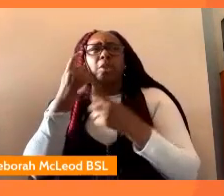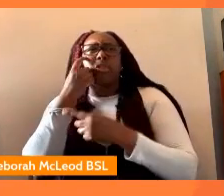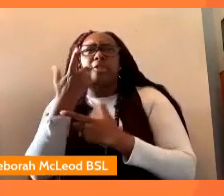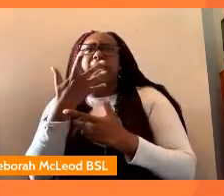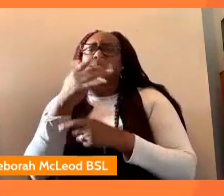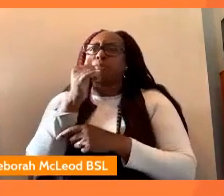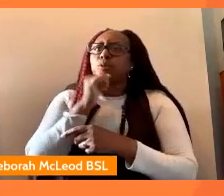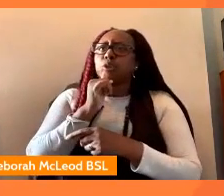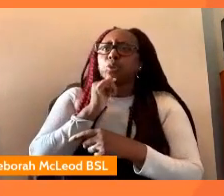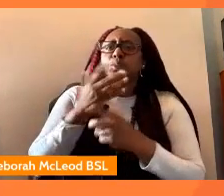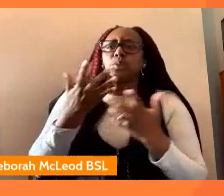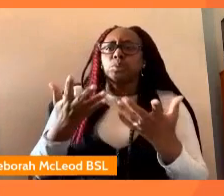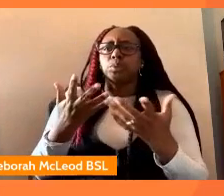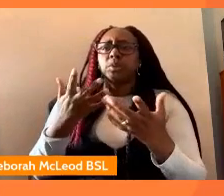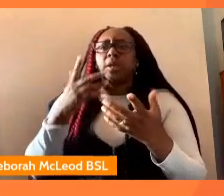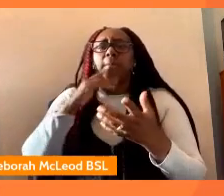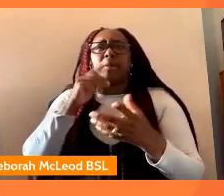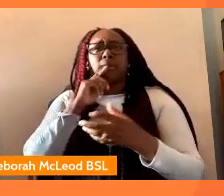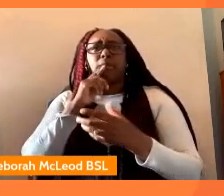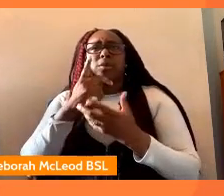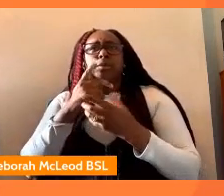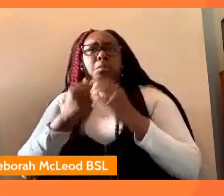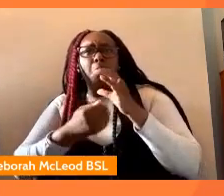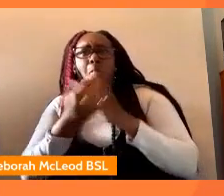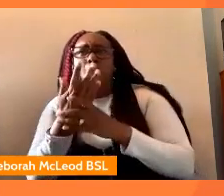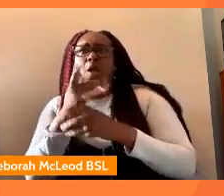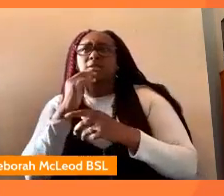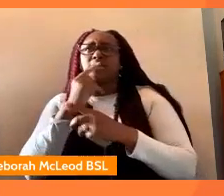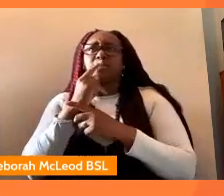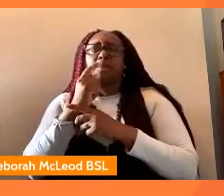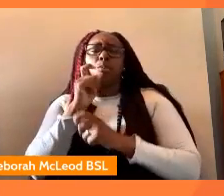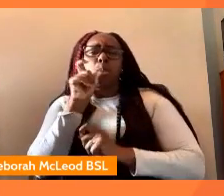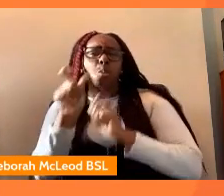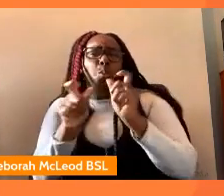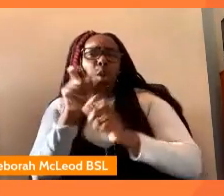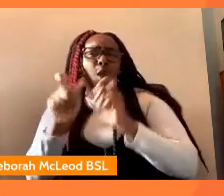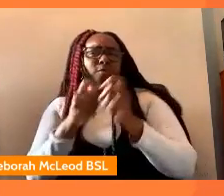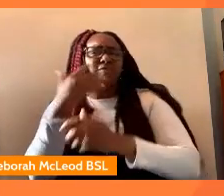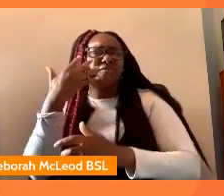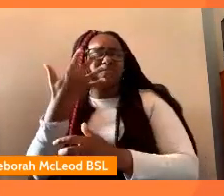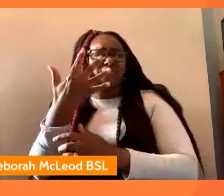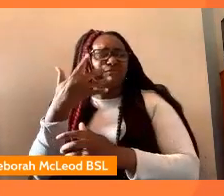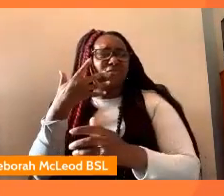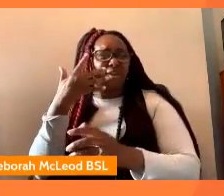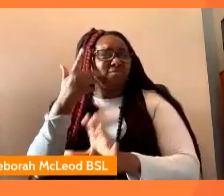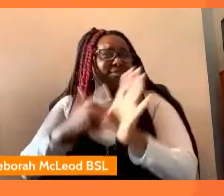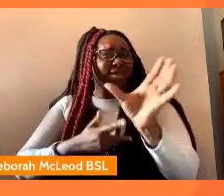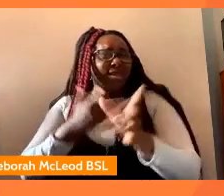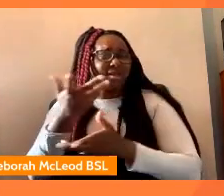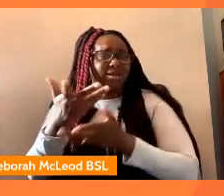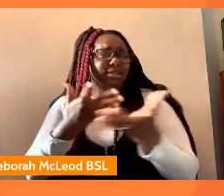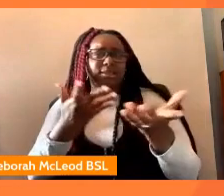What will be the thing that we will be using? Because immersive has been the word, the buzzword for about the last five years.